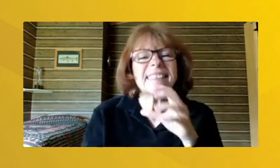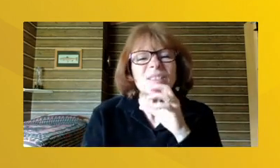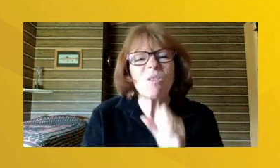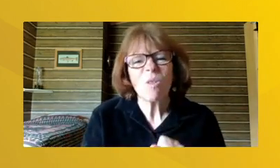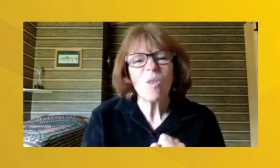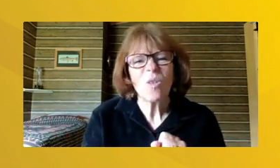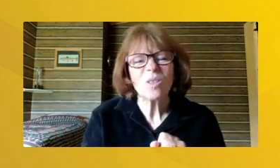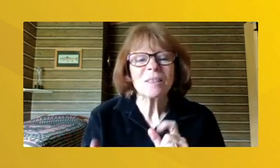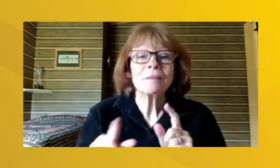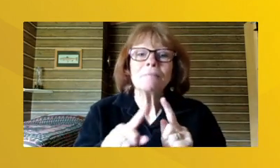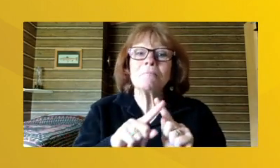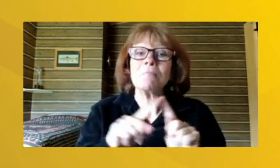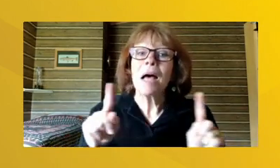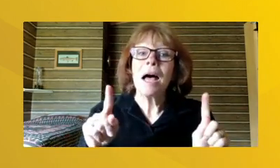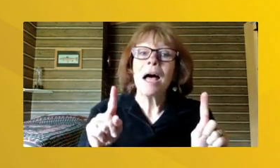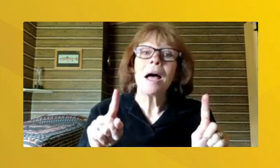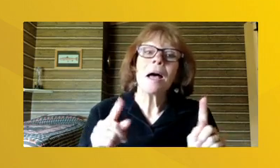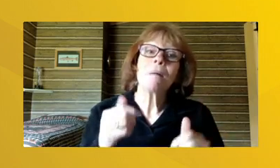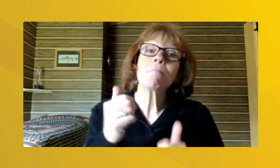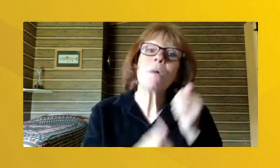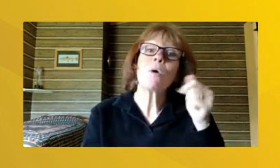this one specifically is very old.